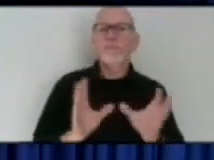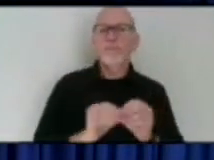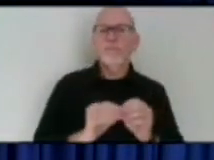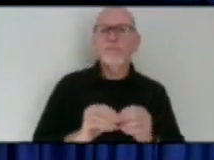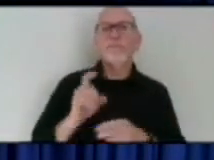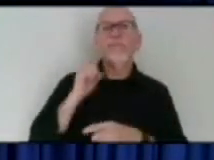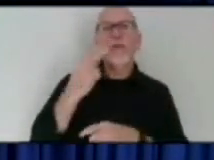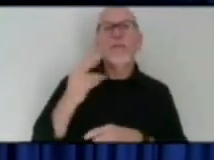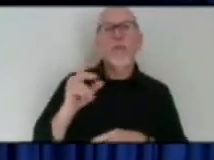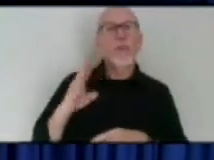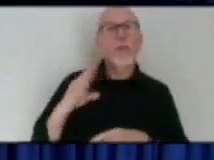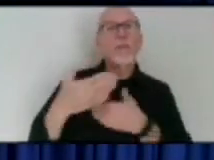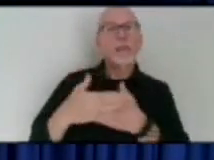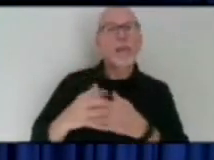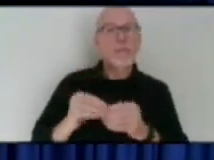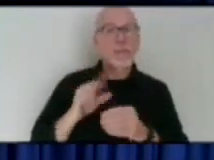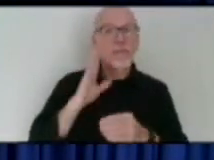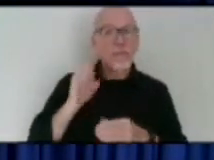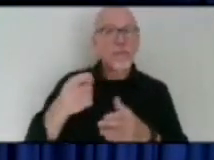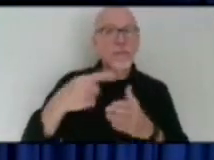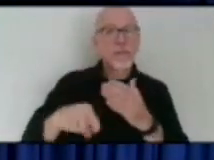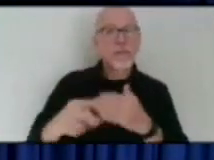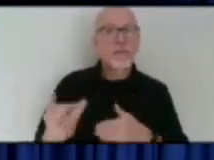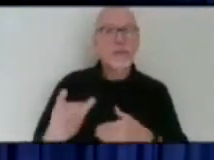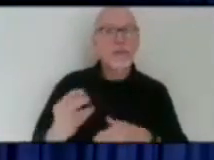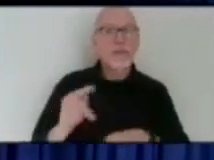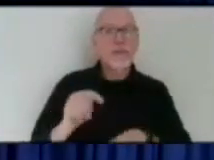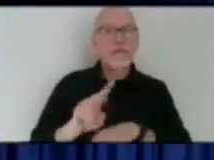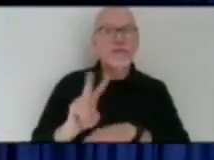next briefing will be next Wednesday at 2:30 p.m. Eastern.